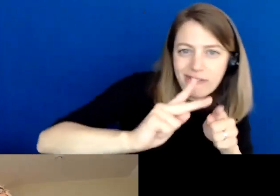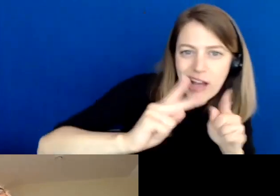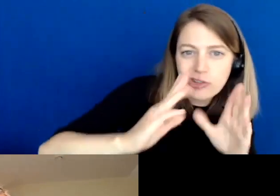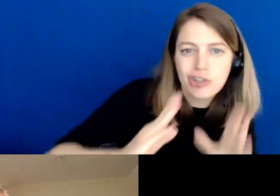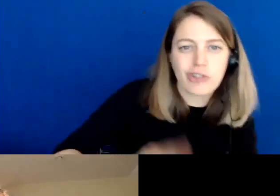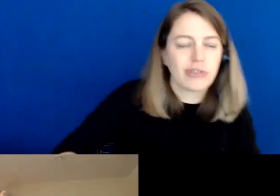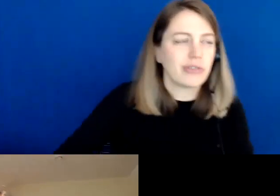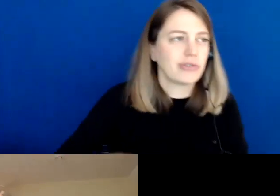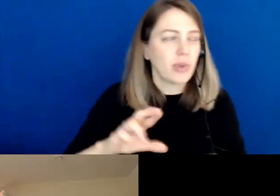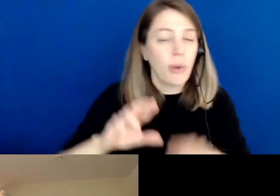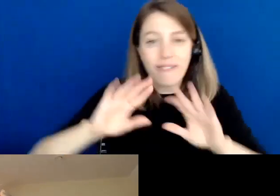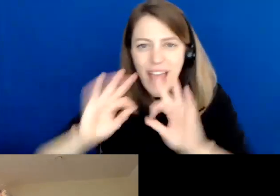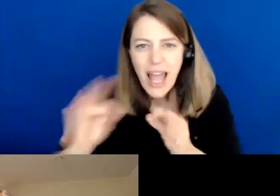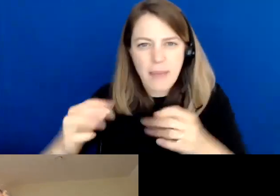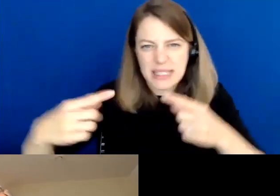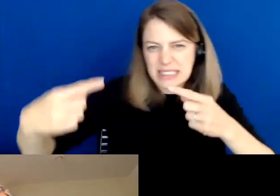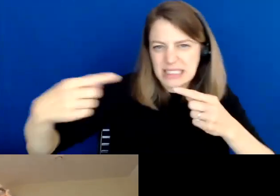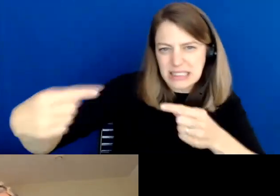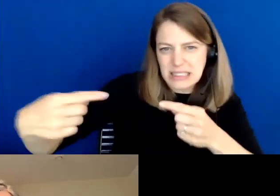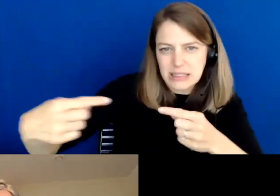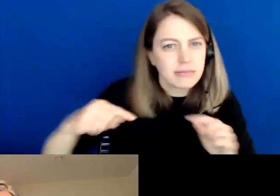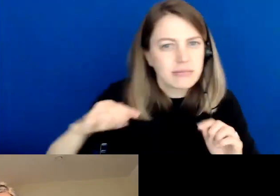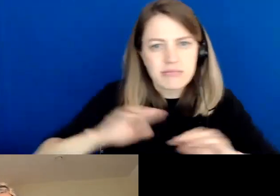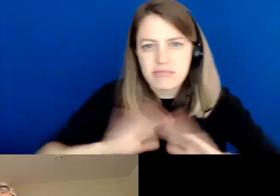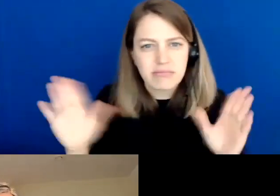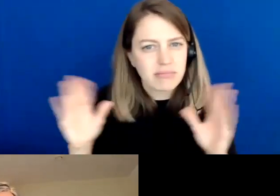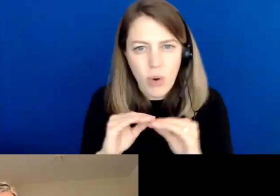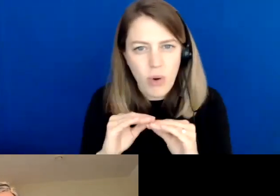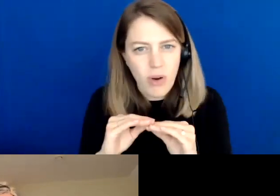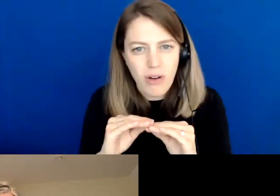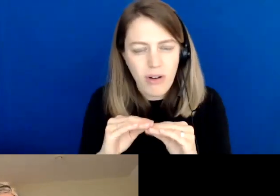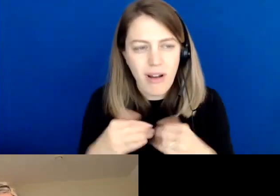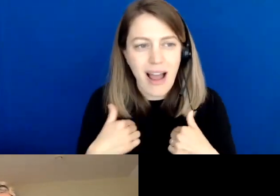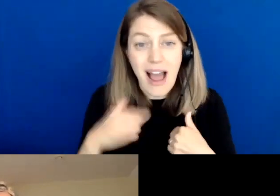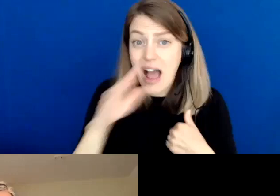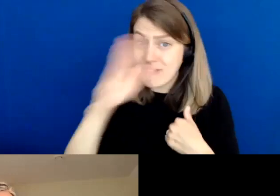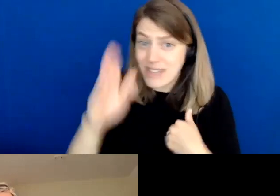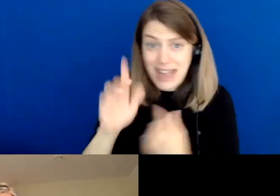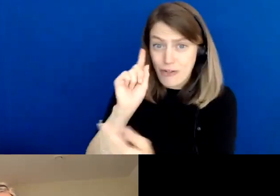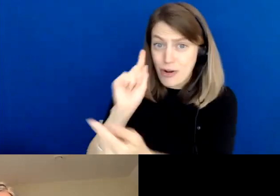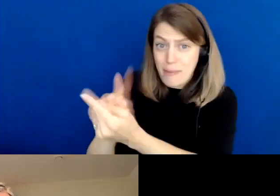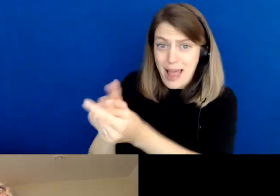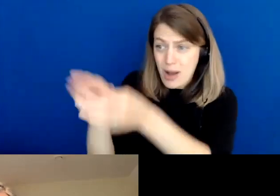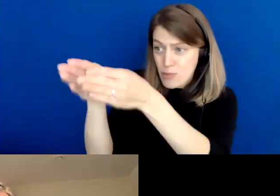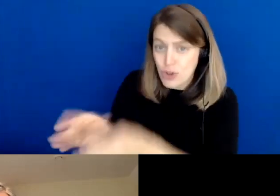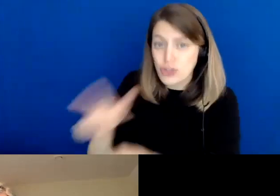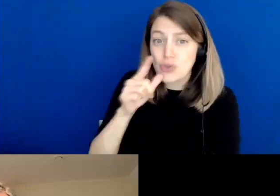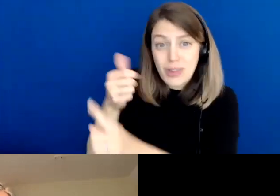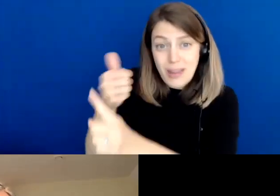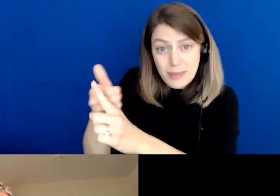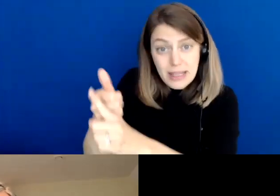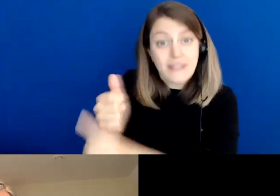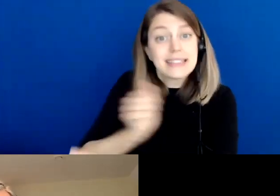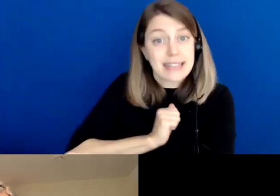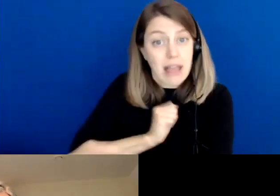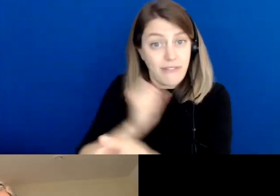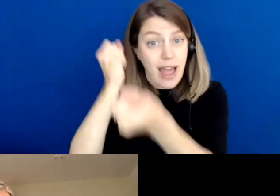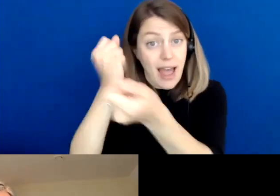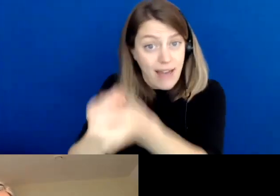because I have never met a person who is a self-advocate who says, I think electric shock is a good idea.